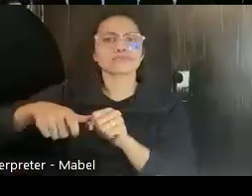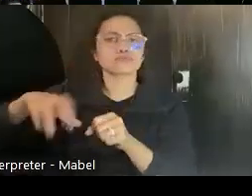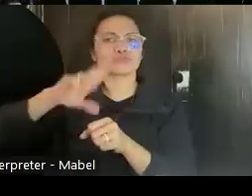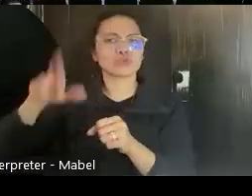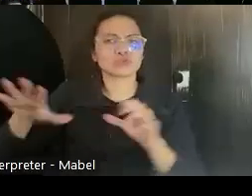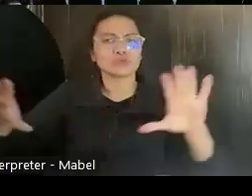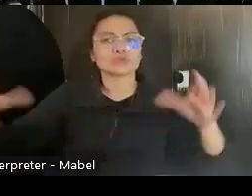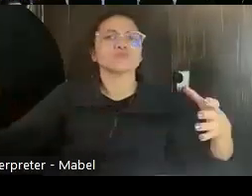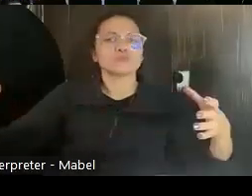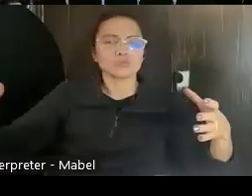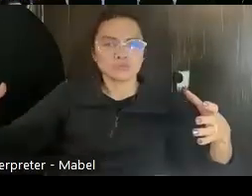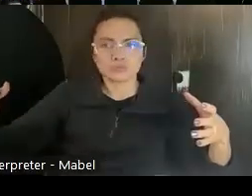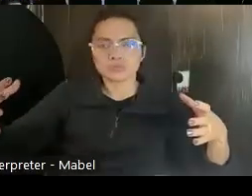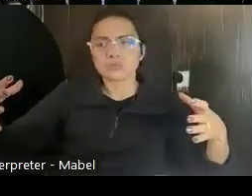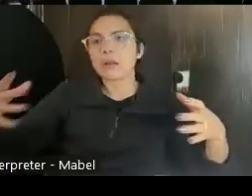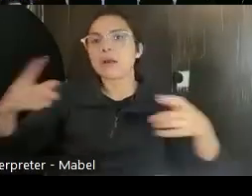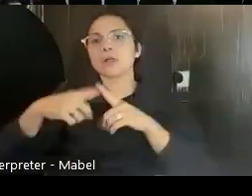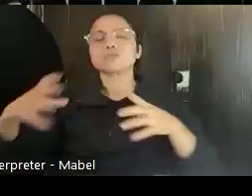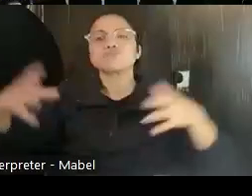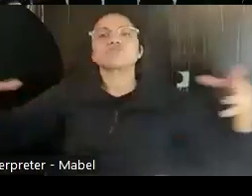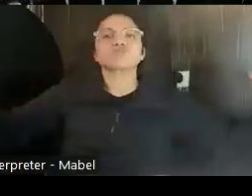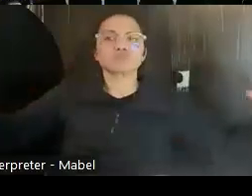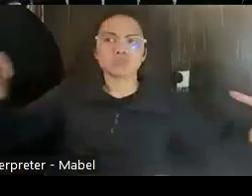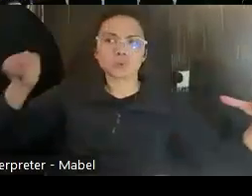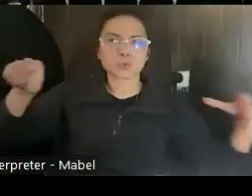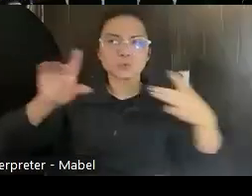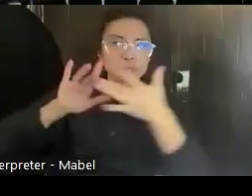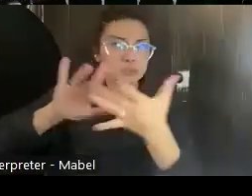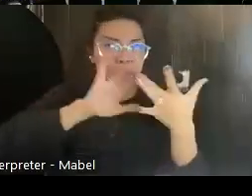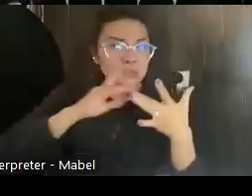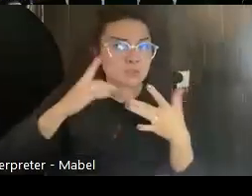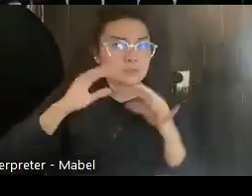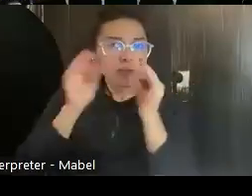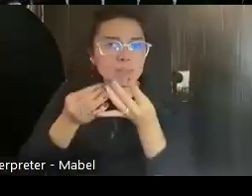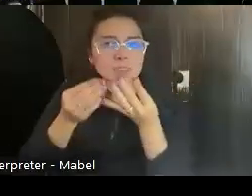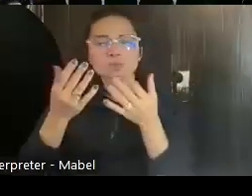directly to them and when appropriate to get Priority Access appointments thank you I think